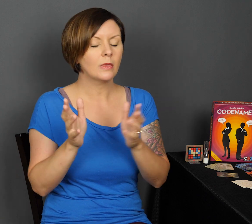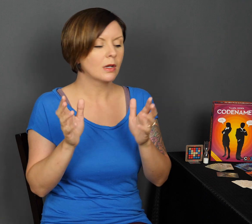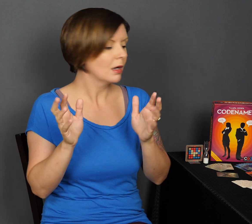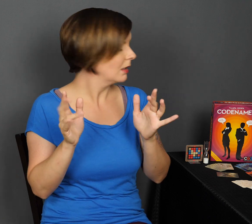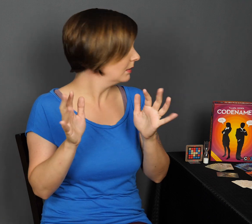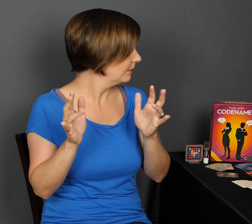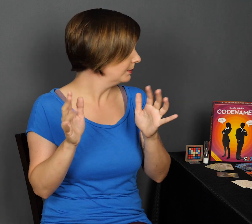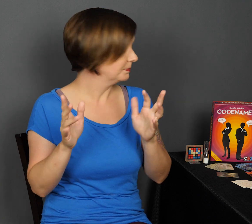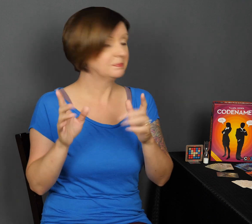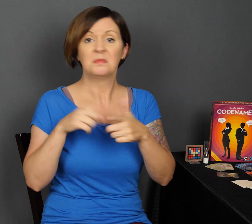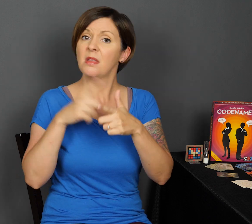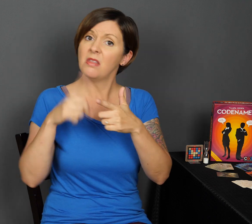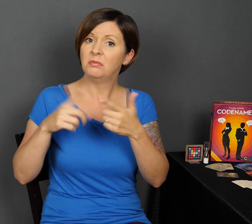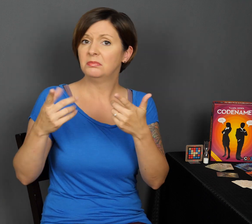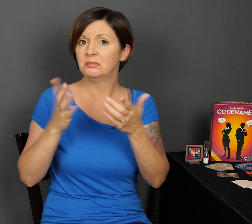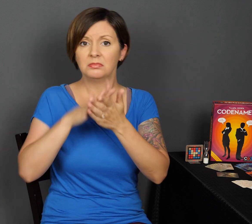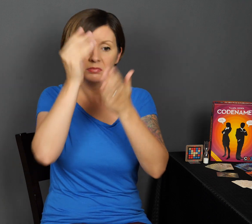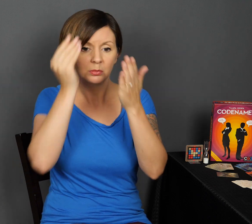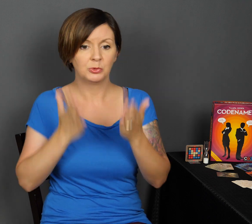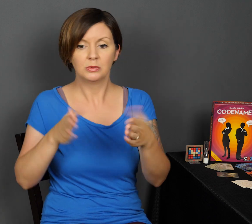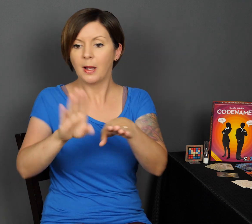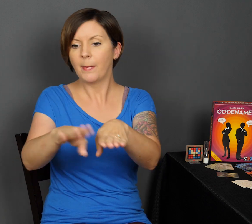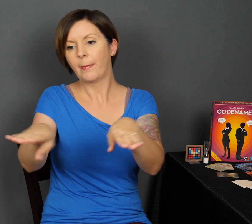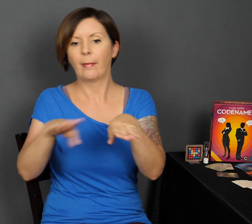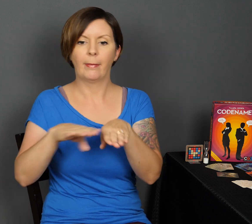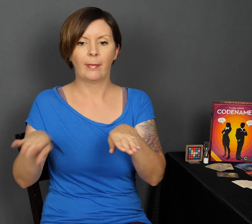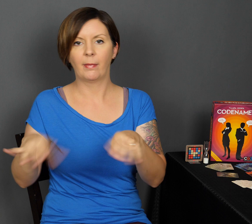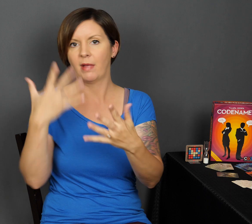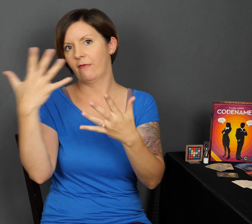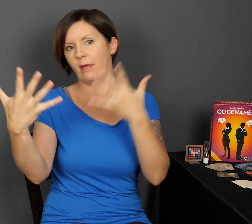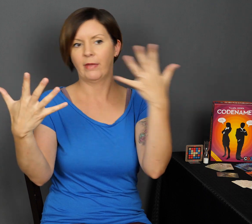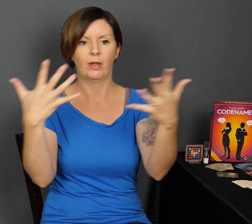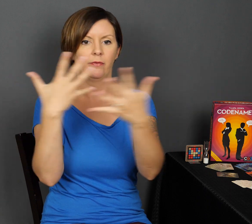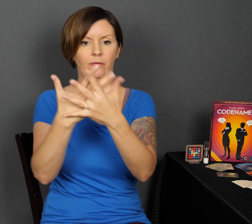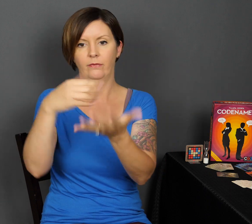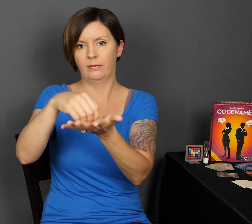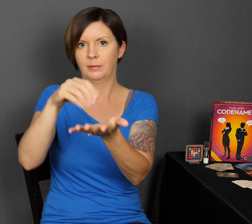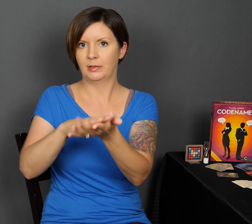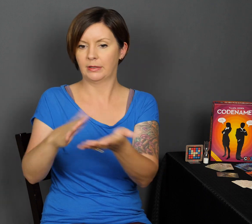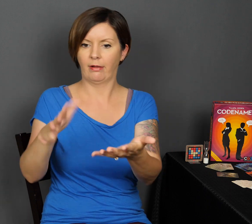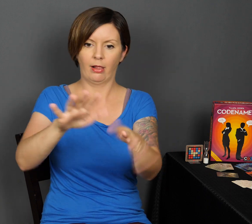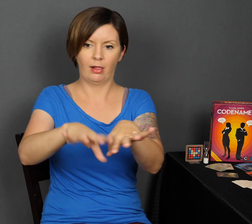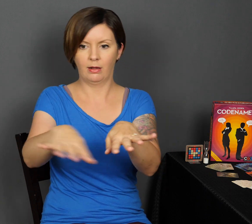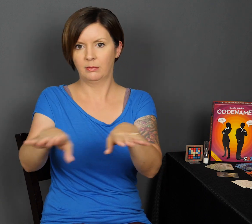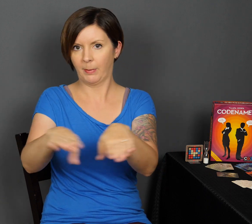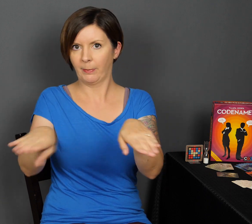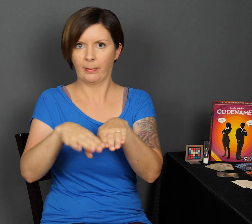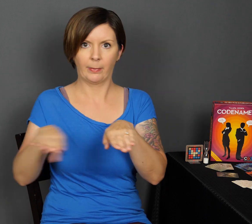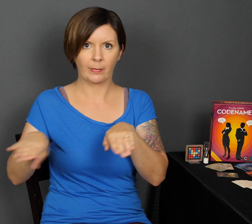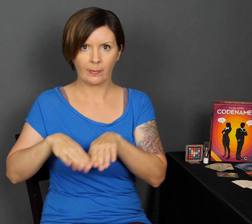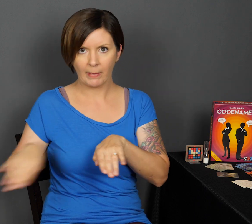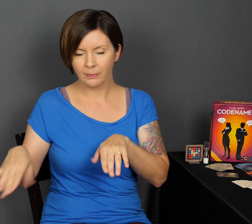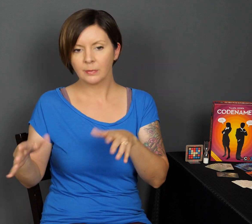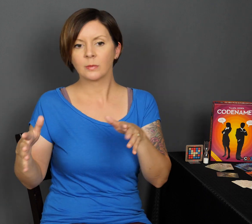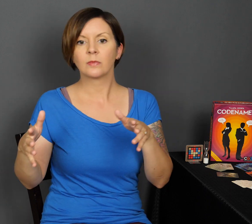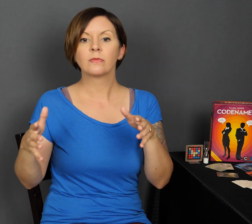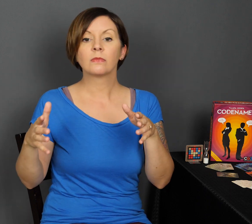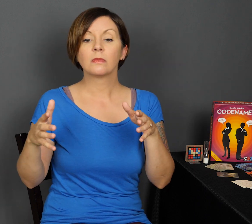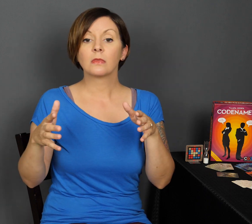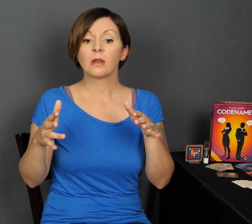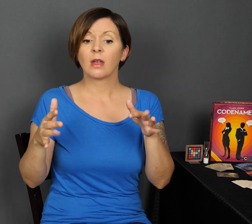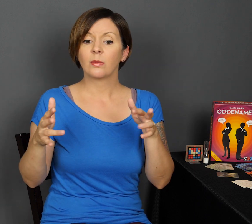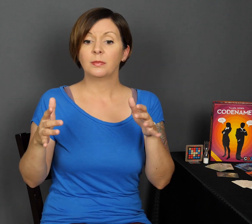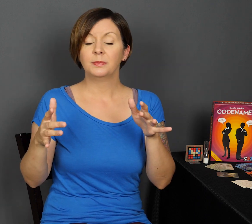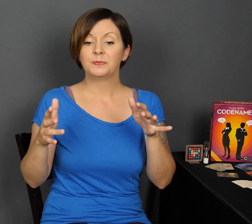Um, and then the students lay out all the cards in a 5 by 5 grid like a normal game.